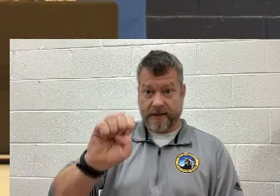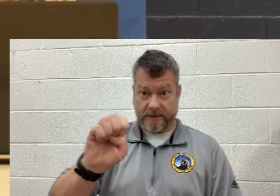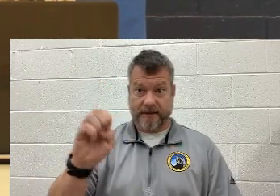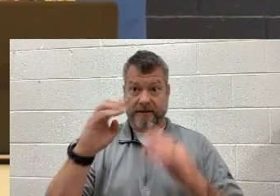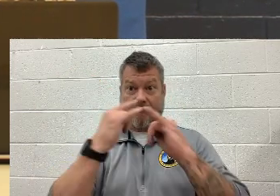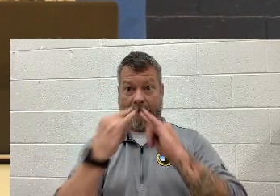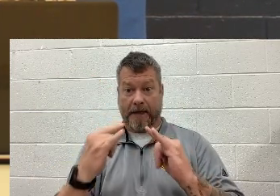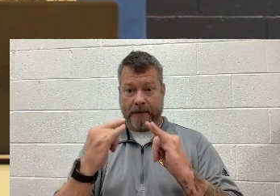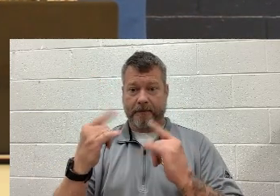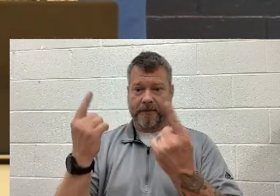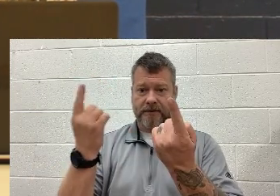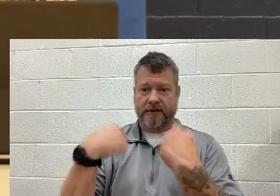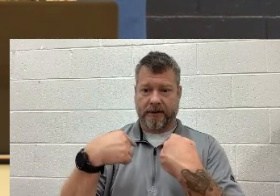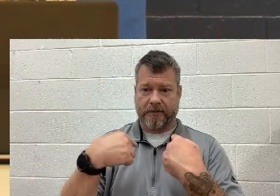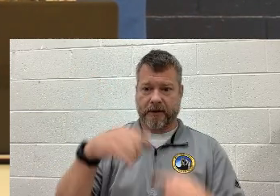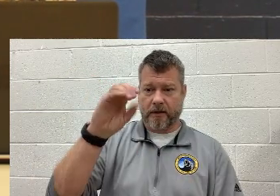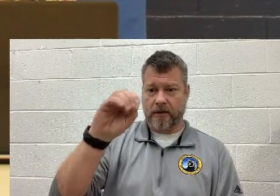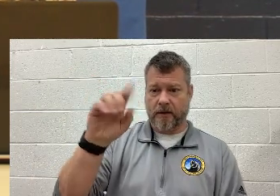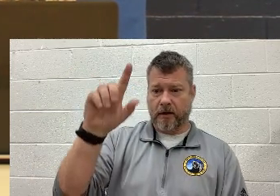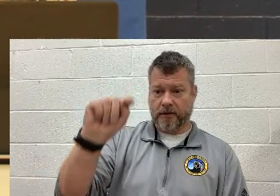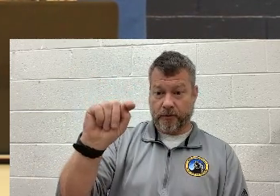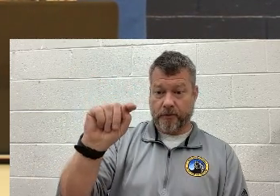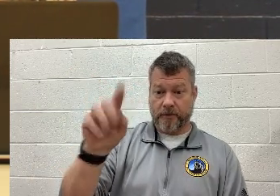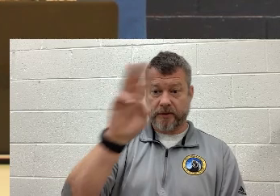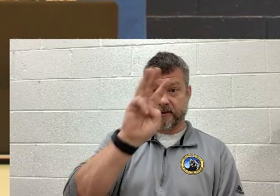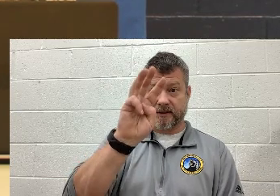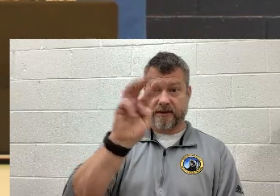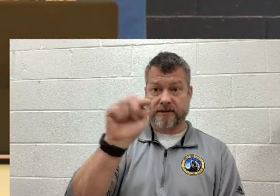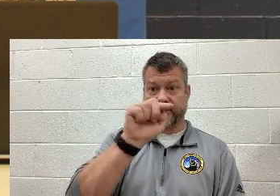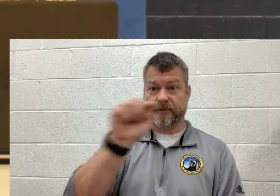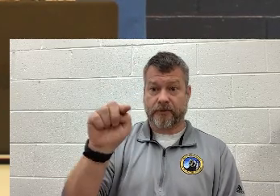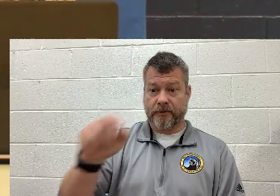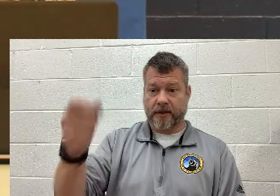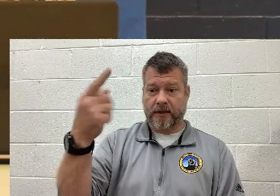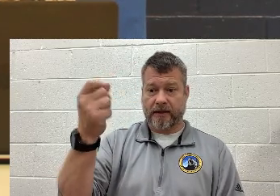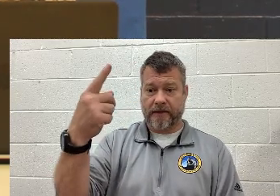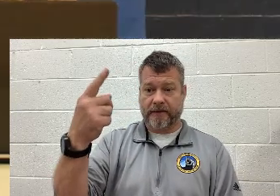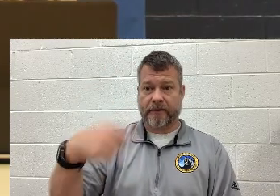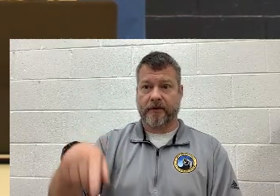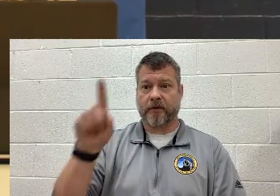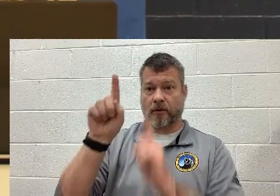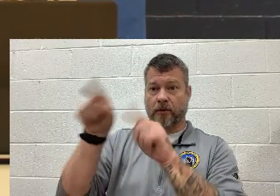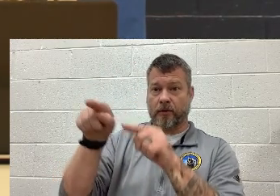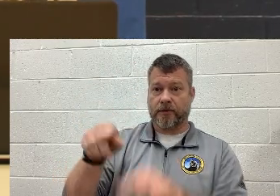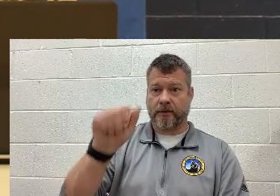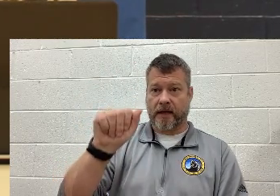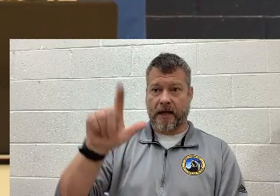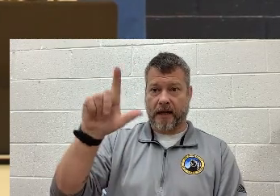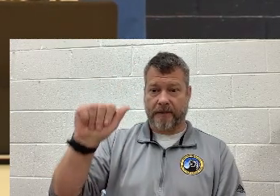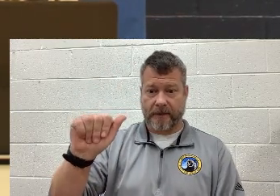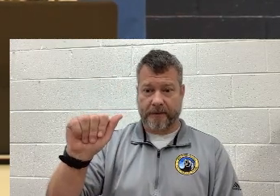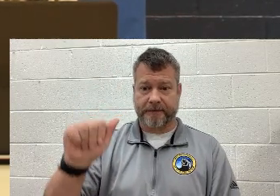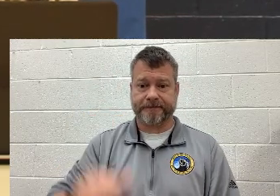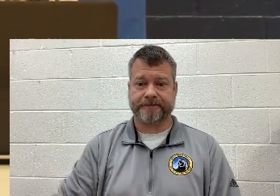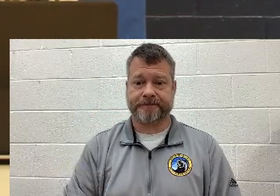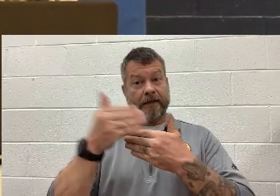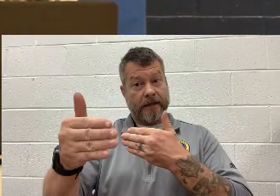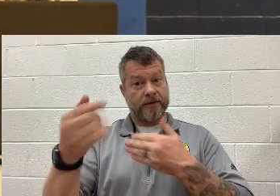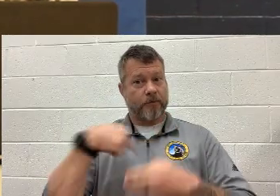October 6th and will be returning on October 11th. Next, we have school improvement with Brooklyn and